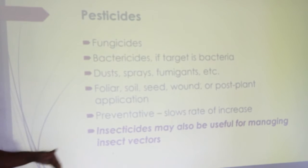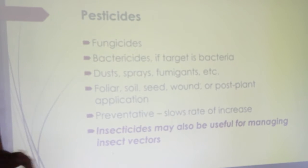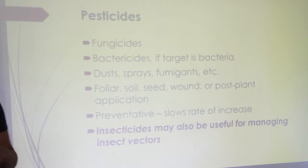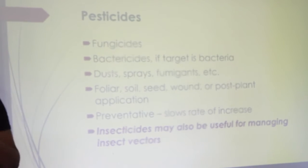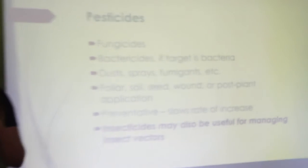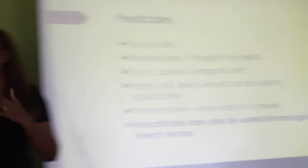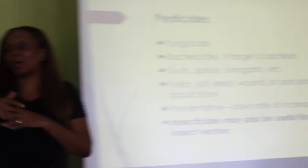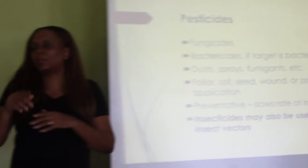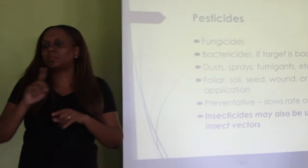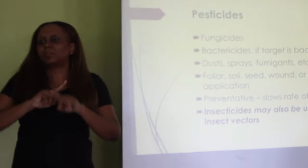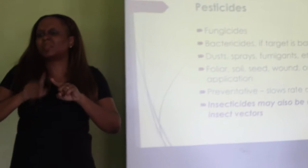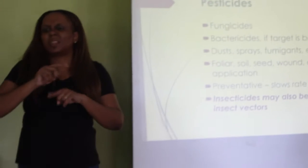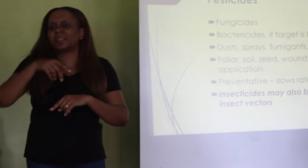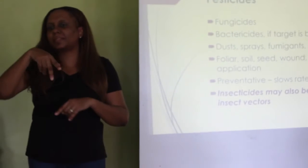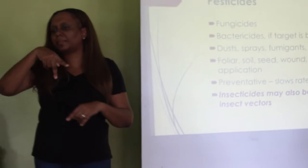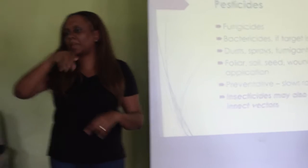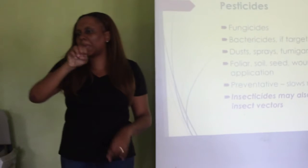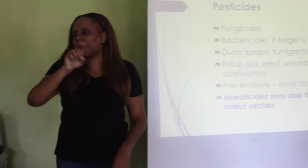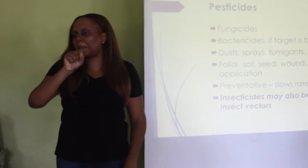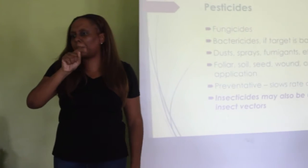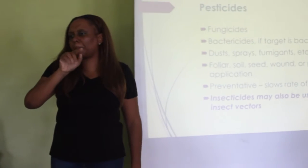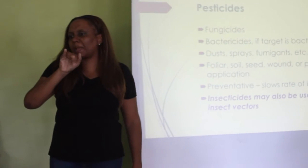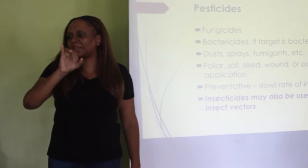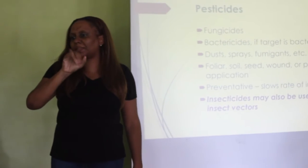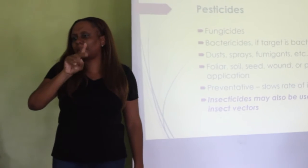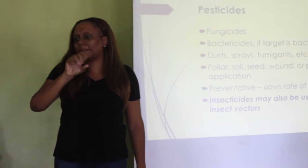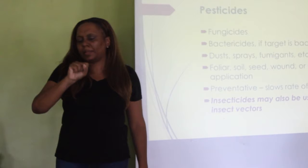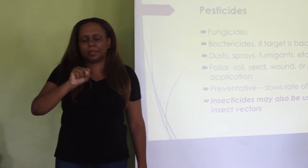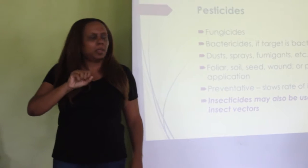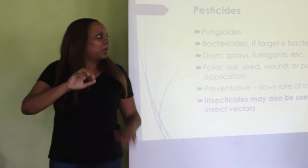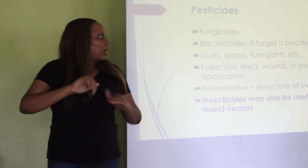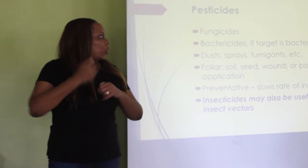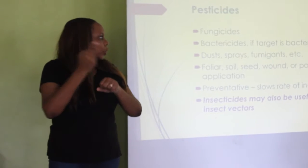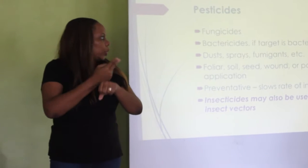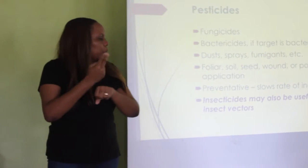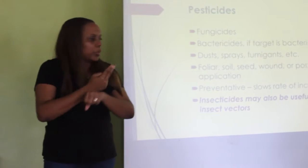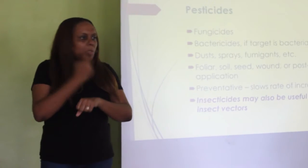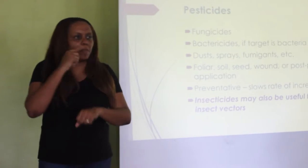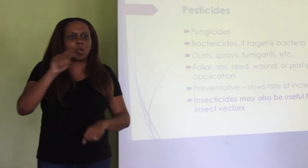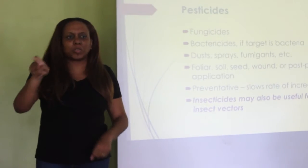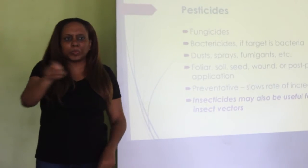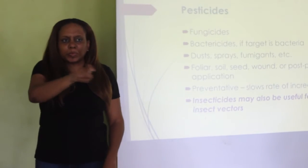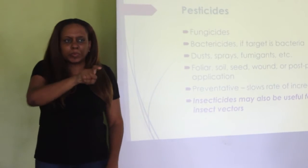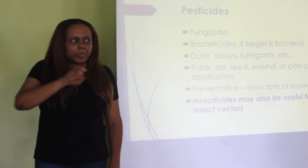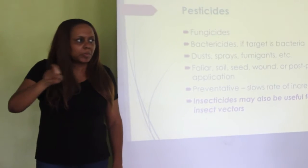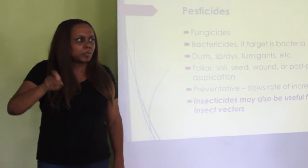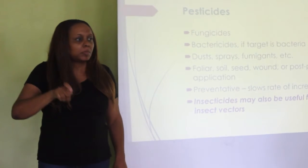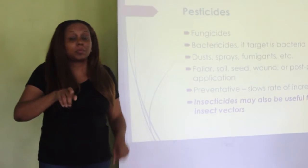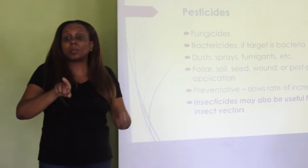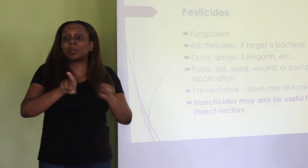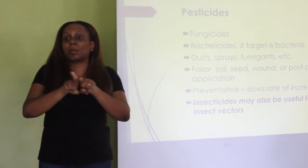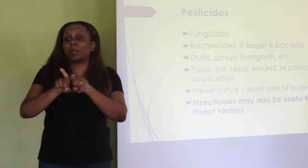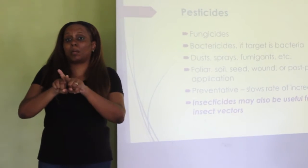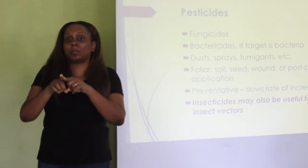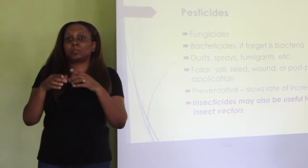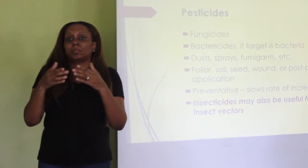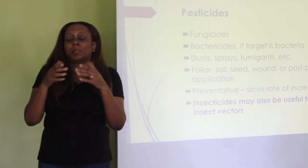that right so we have fungicides bacterial cells insecticides and we also have pneumatic signs for the name for the nematodes